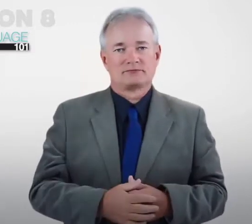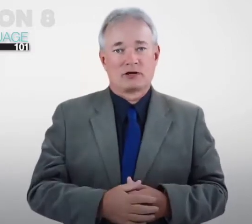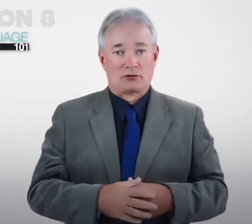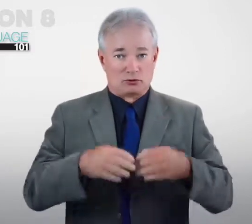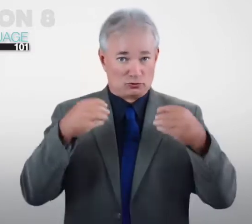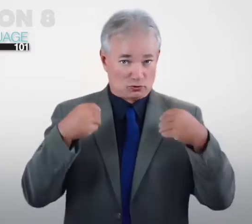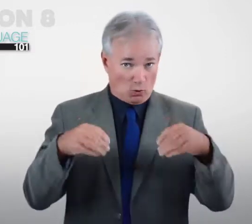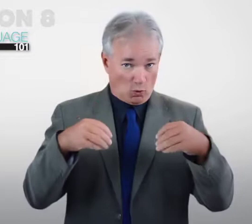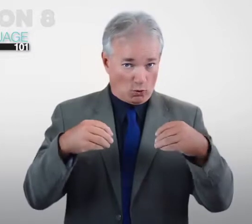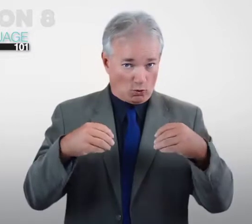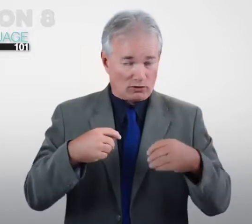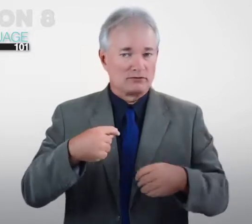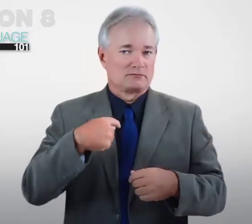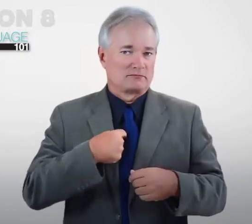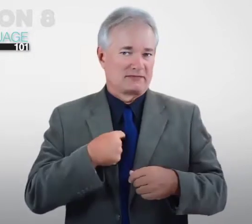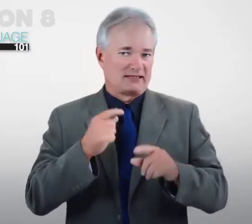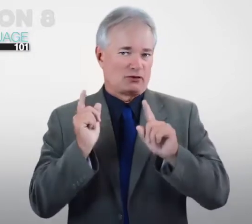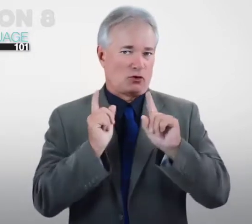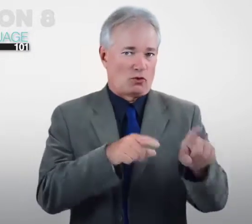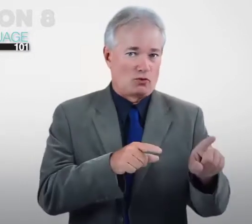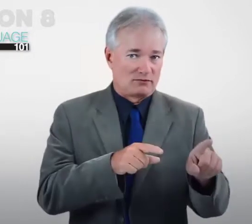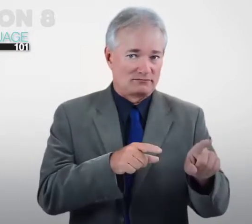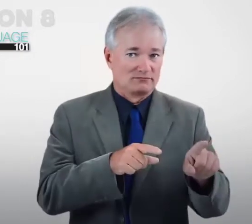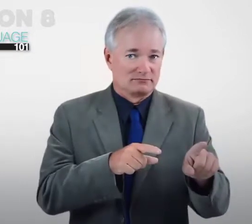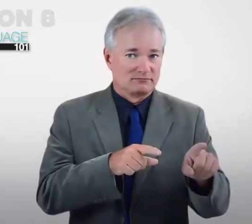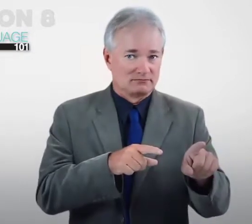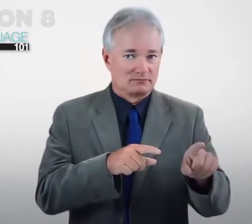It'll look like this. Store me go.